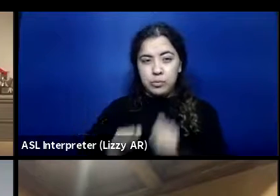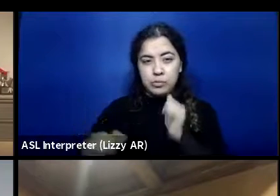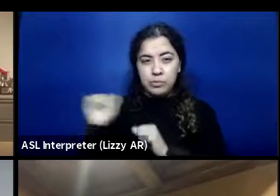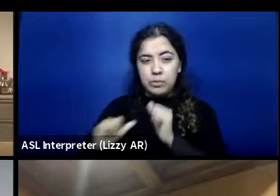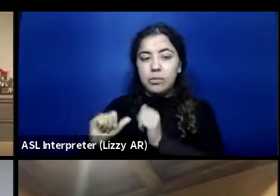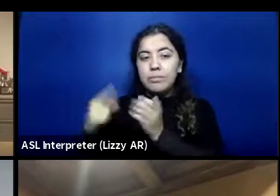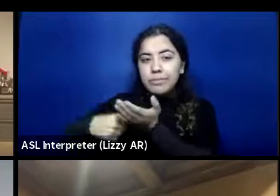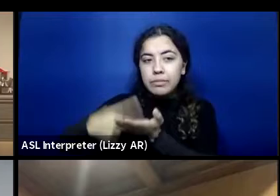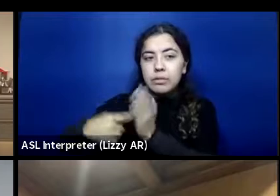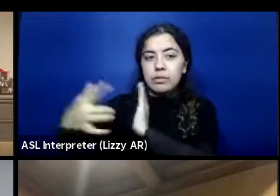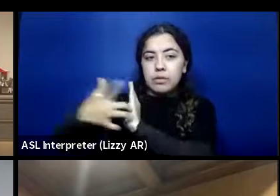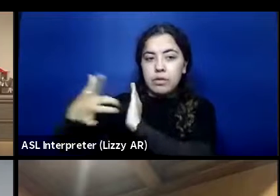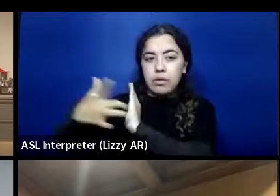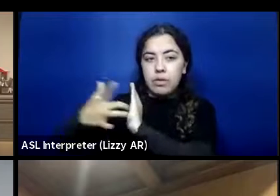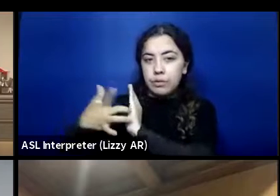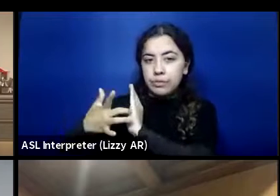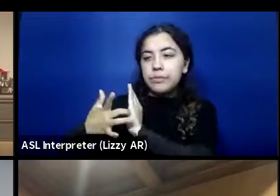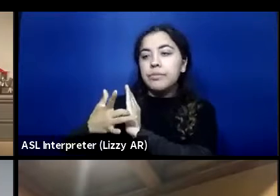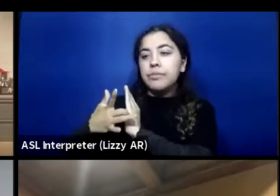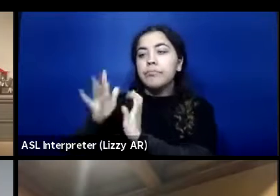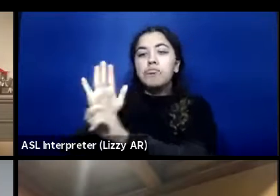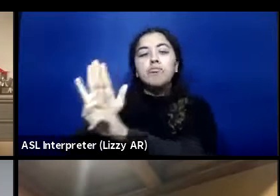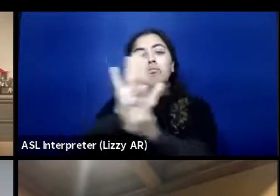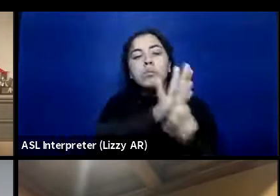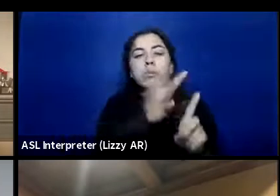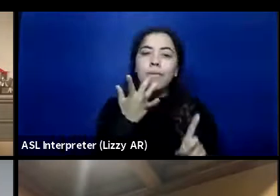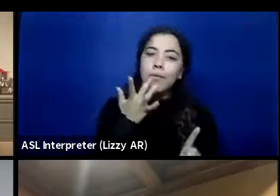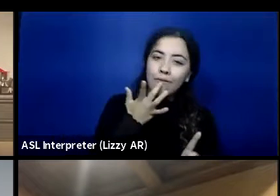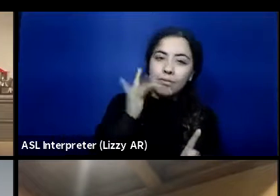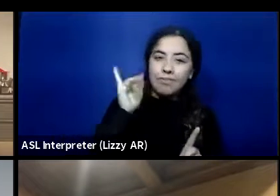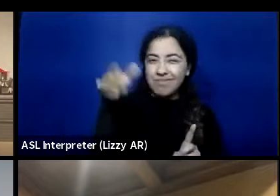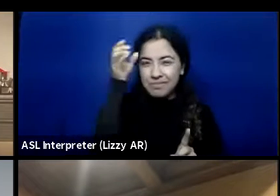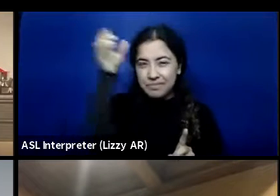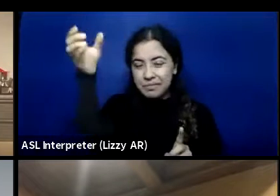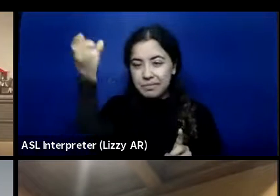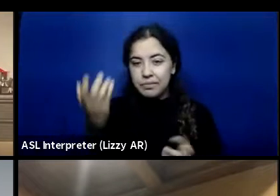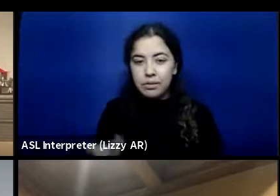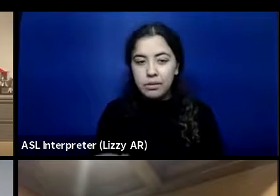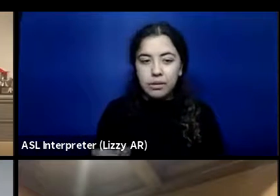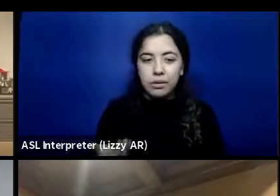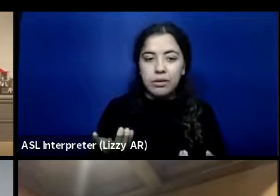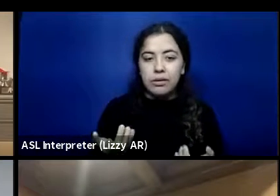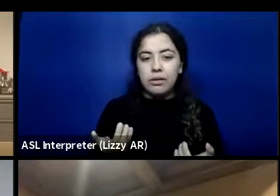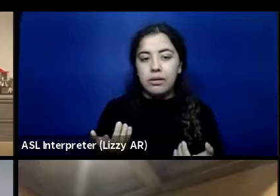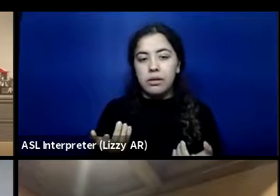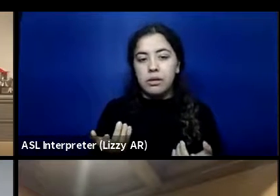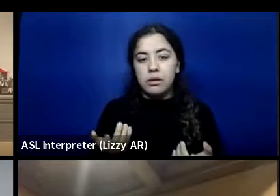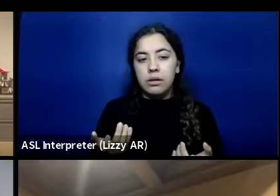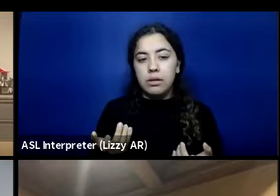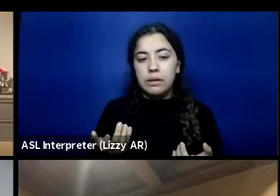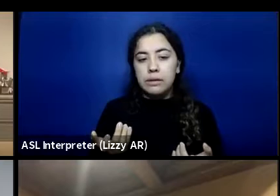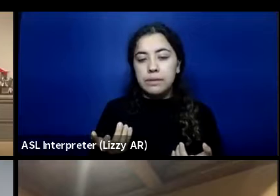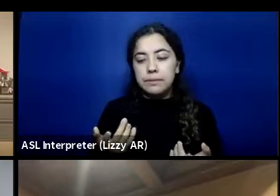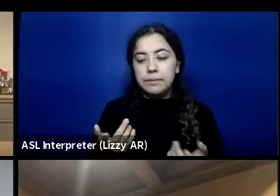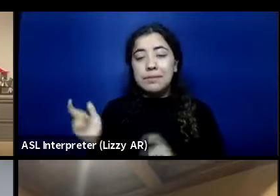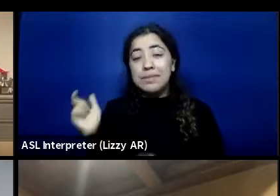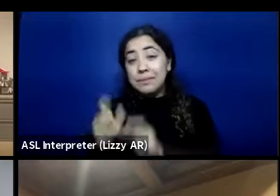the personal preference kind of a concept that can bring with that individual to everywhere.